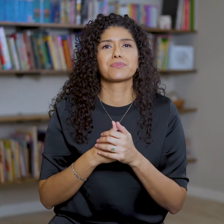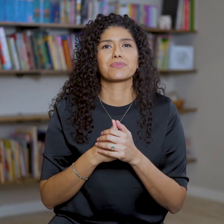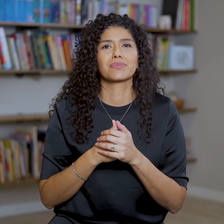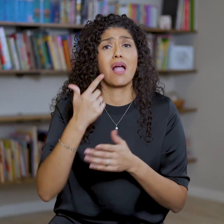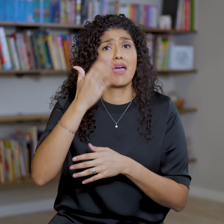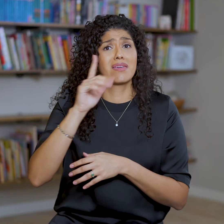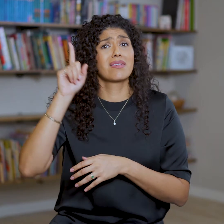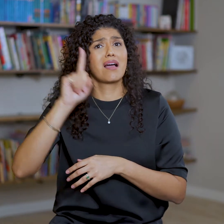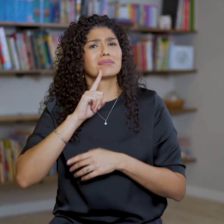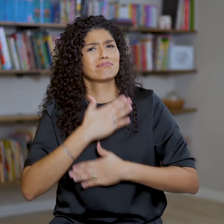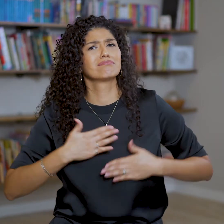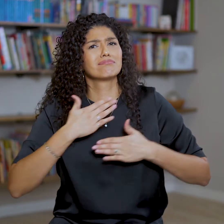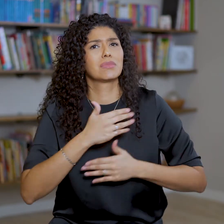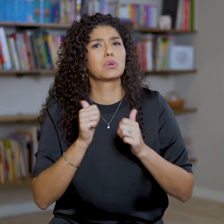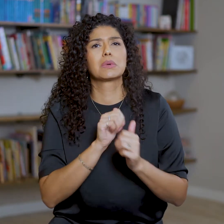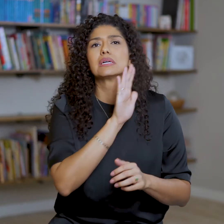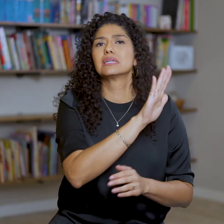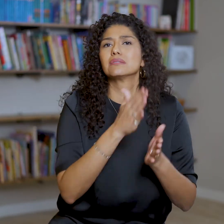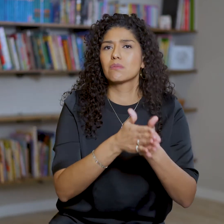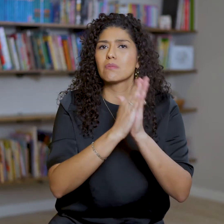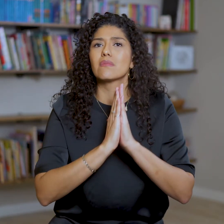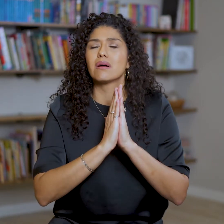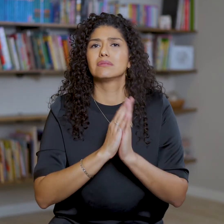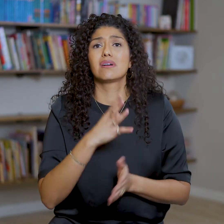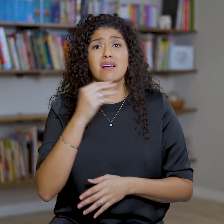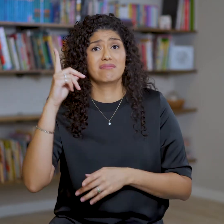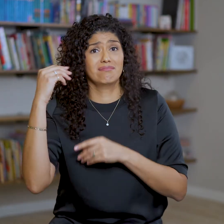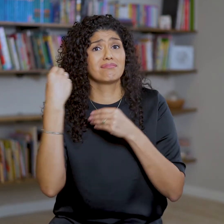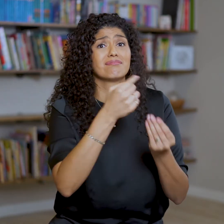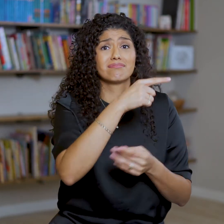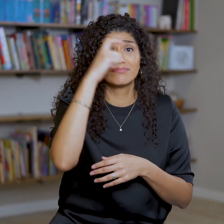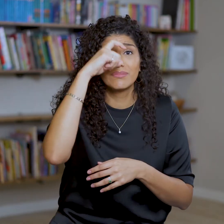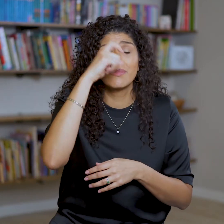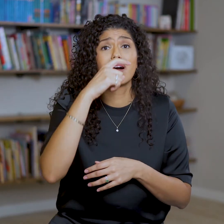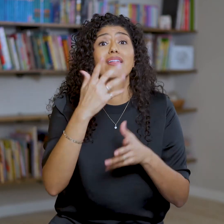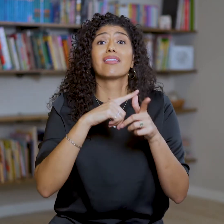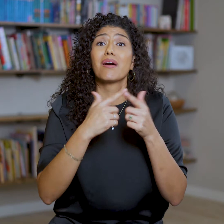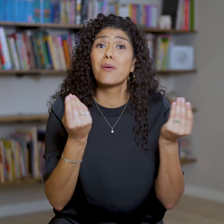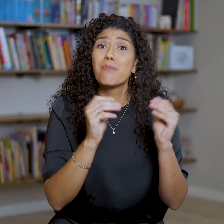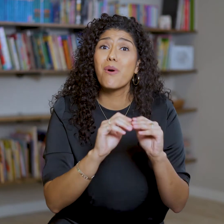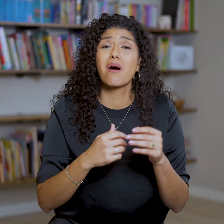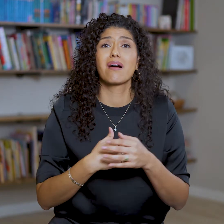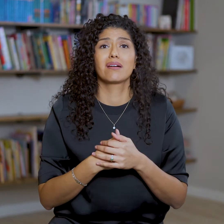God is pleased with Solomon’s request and grants him wisdom and then some!